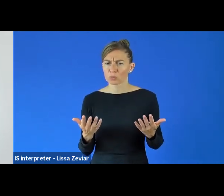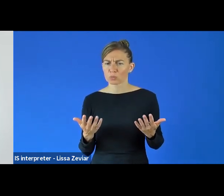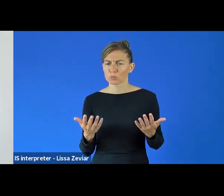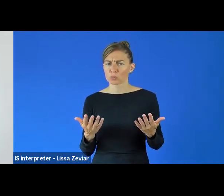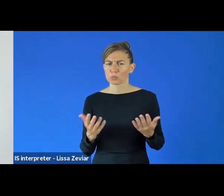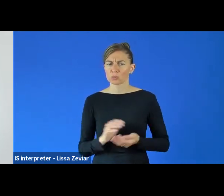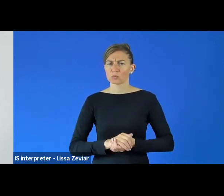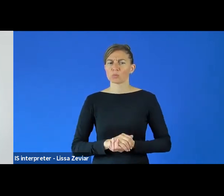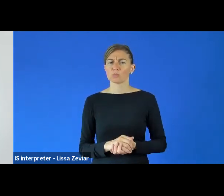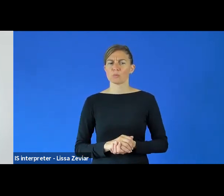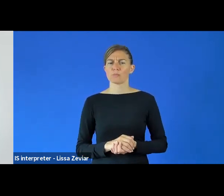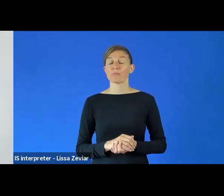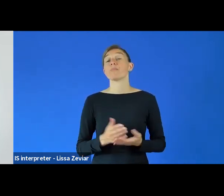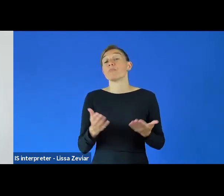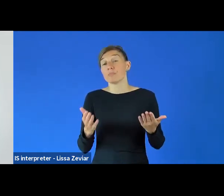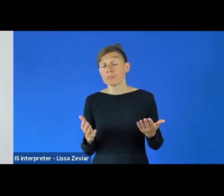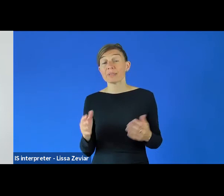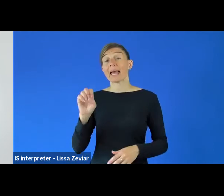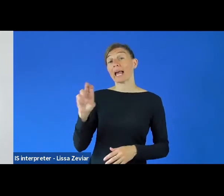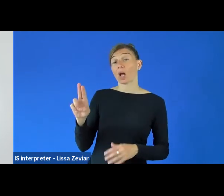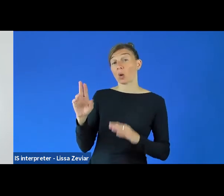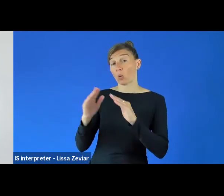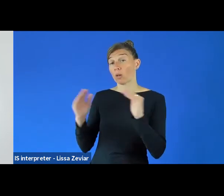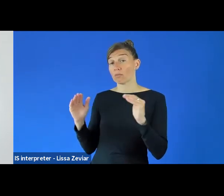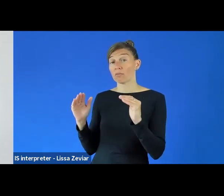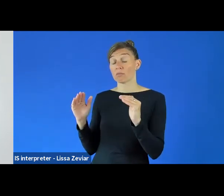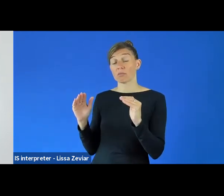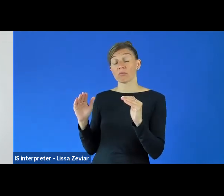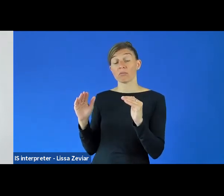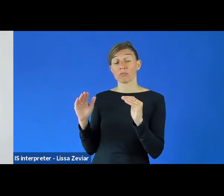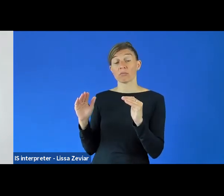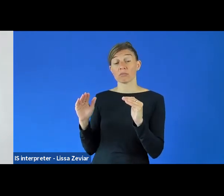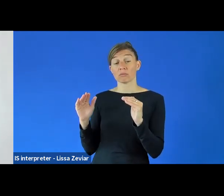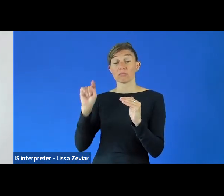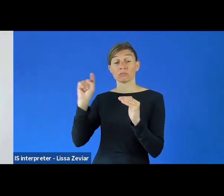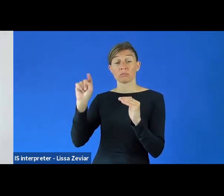At the EU level, we have published already some comments